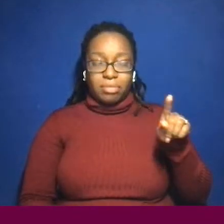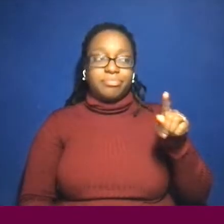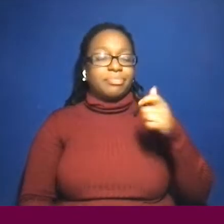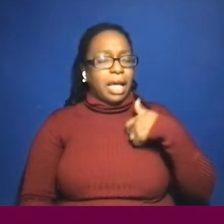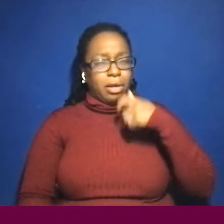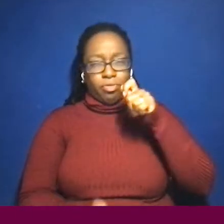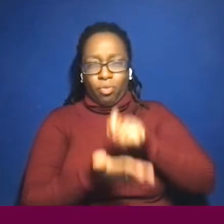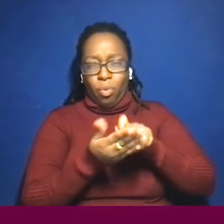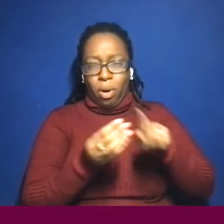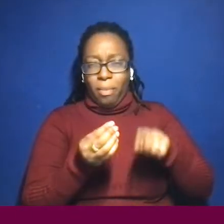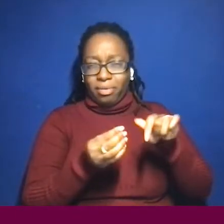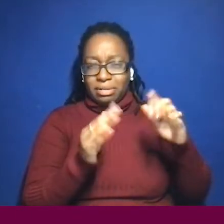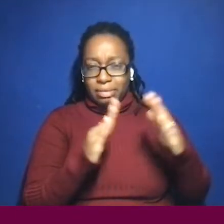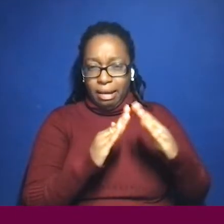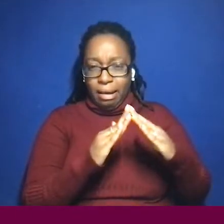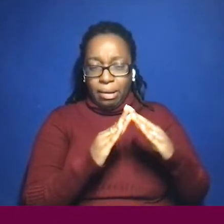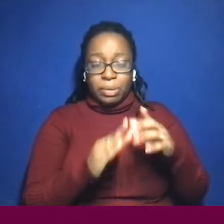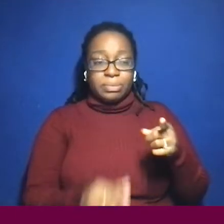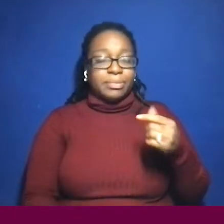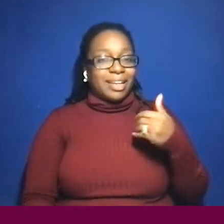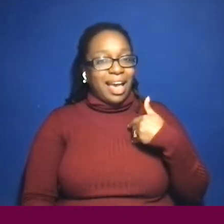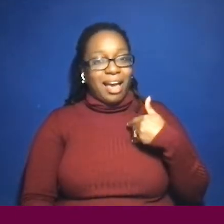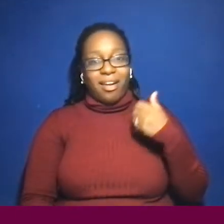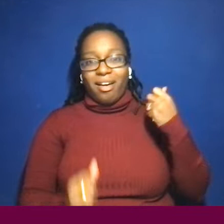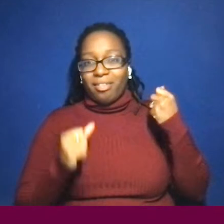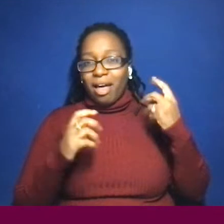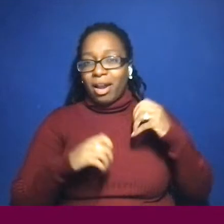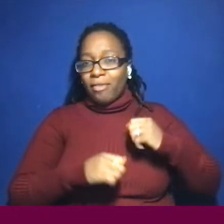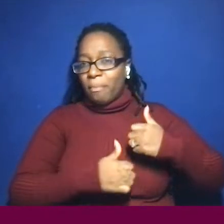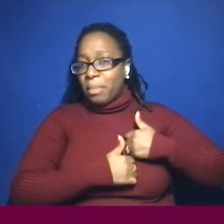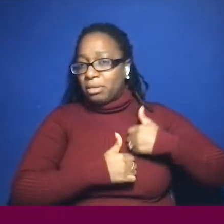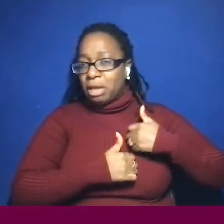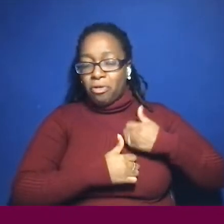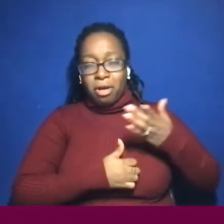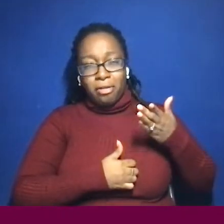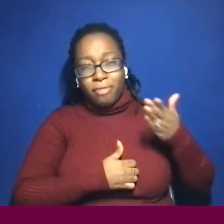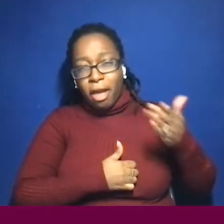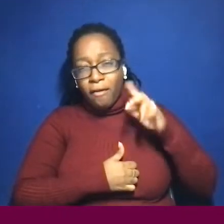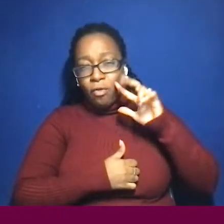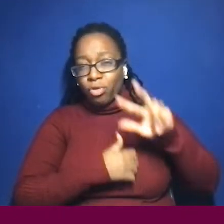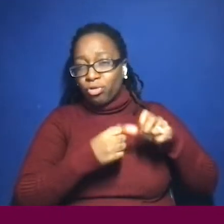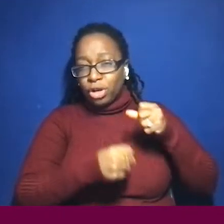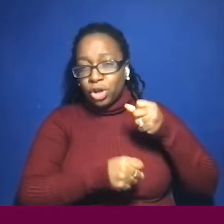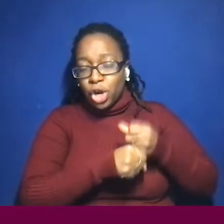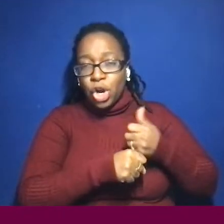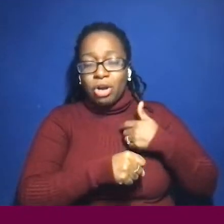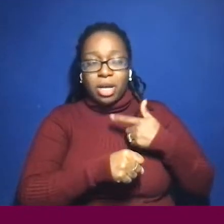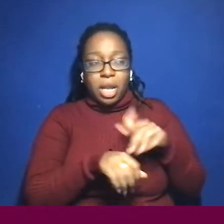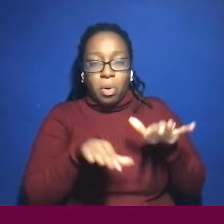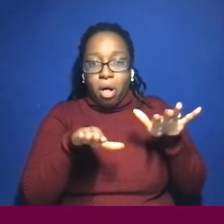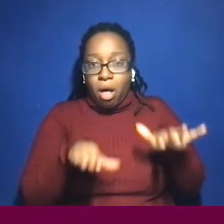that was surrounded by enemy forces and under siege for three years, but the people there,